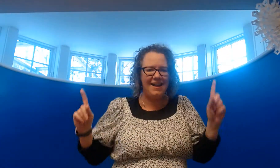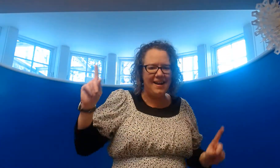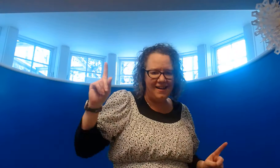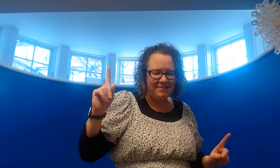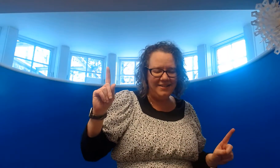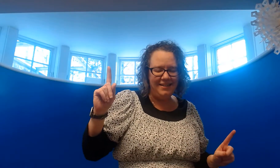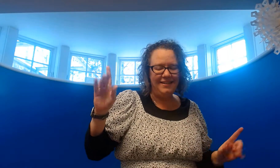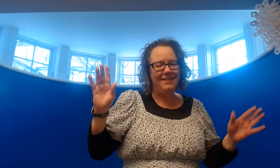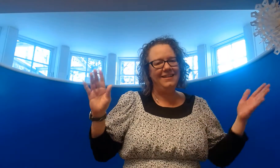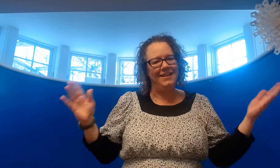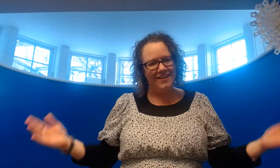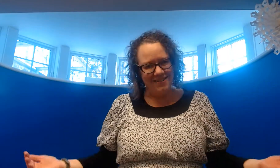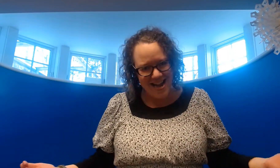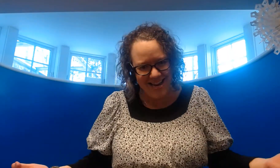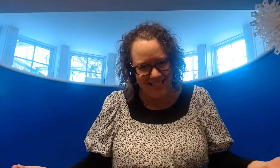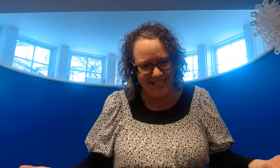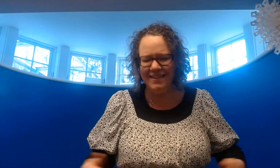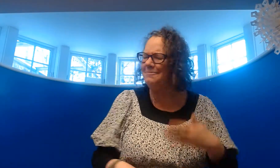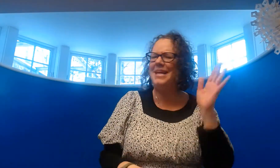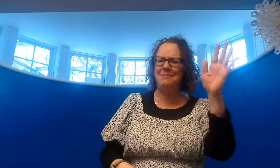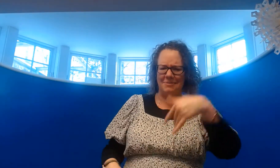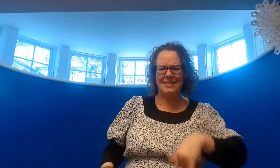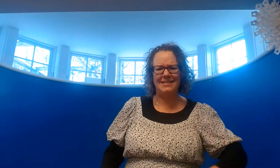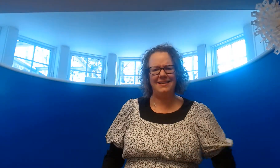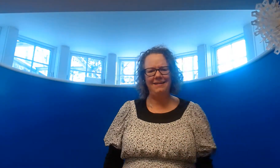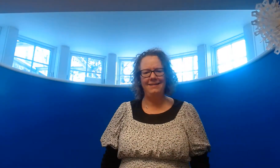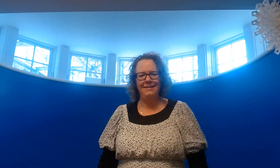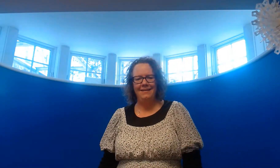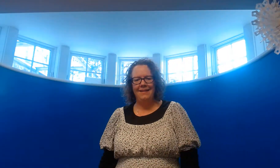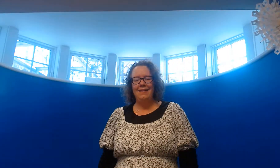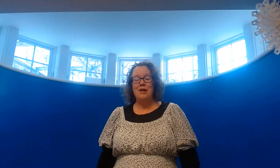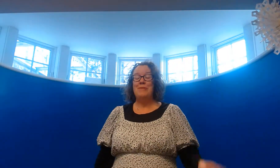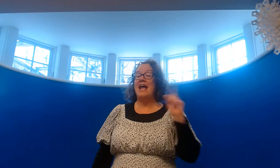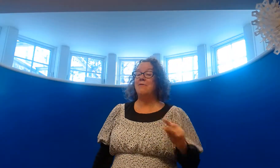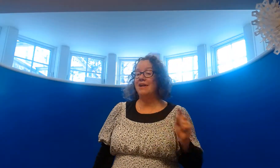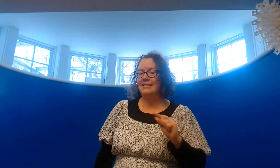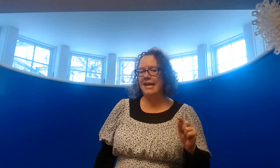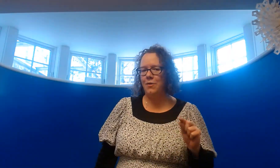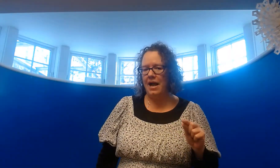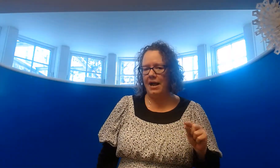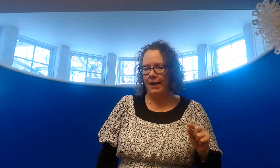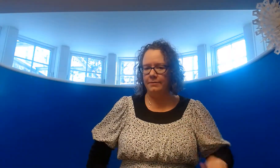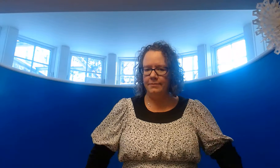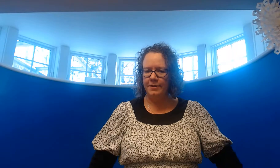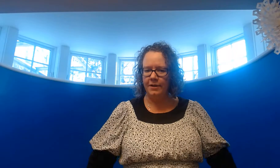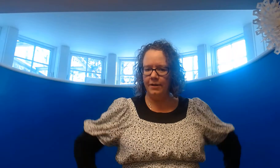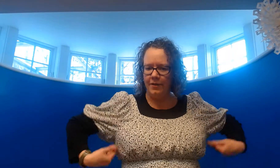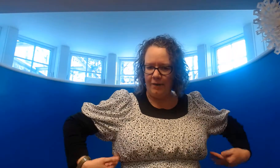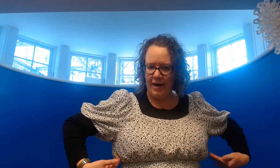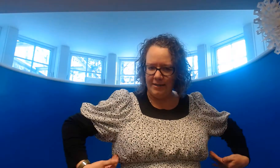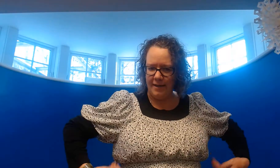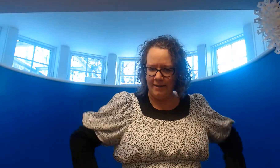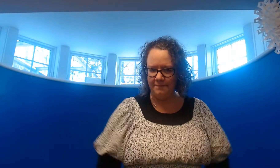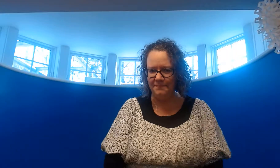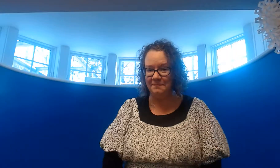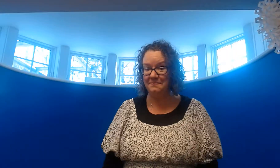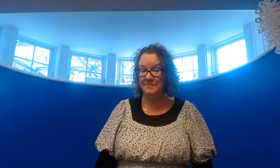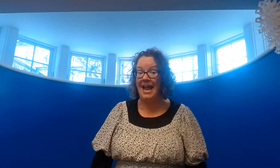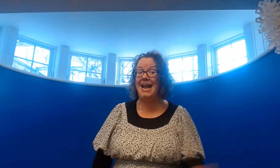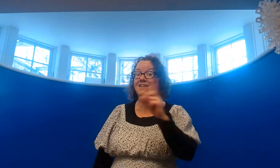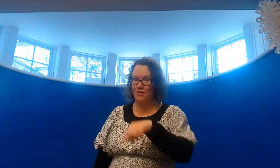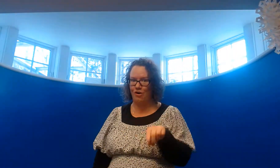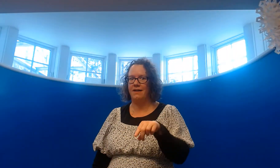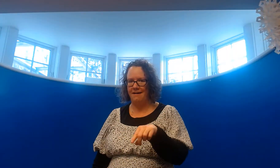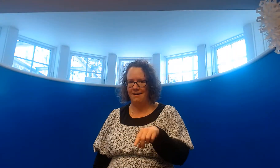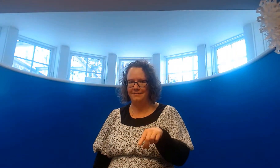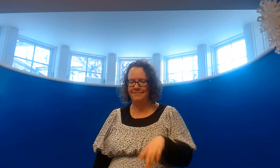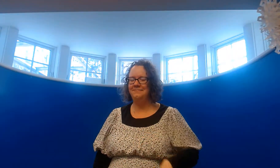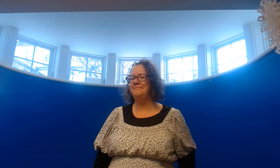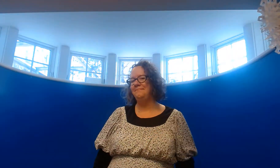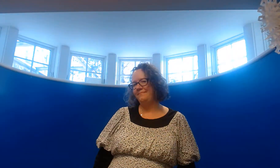All right that one was easy but now we're going to take away the orangutan and the crocodile.